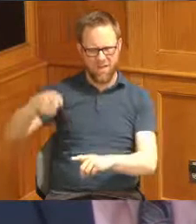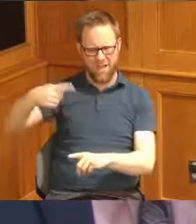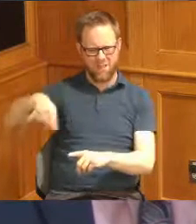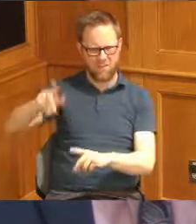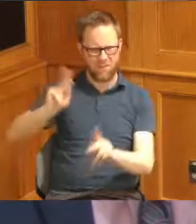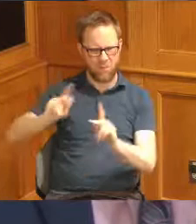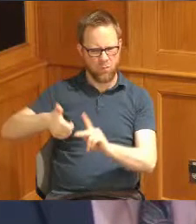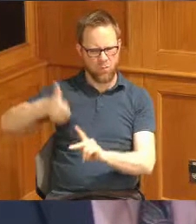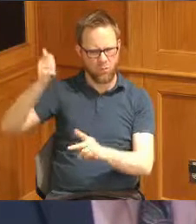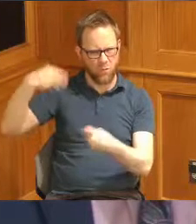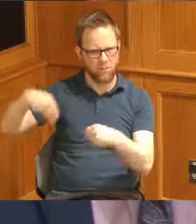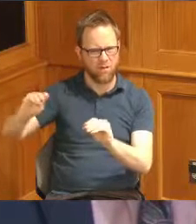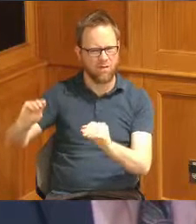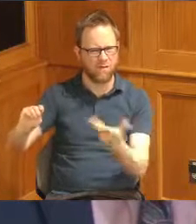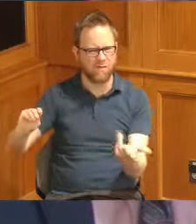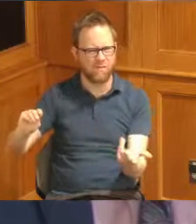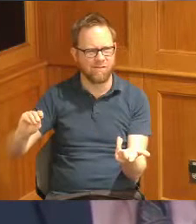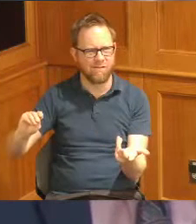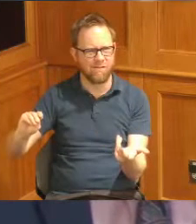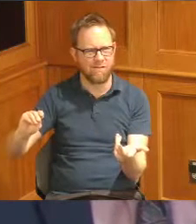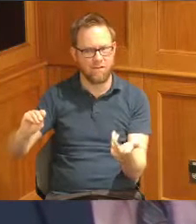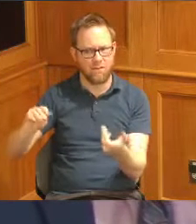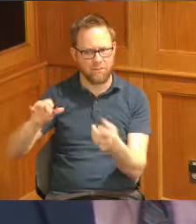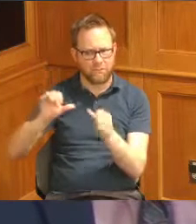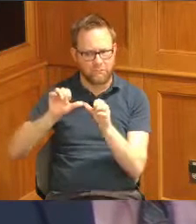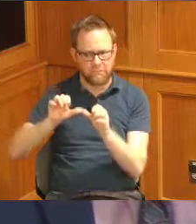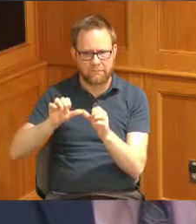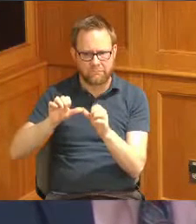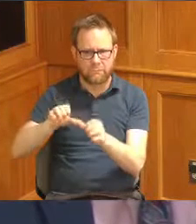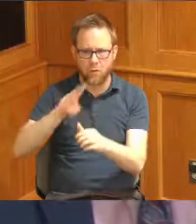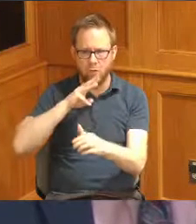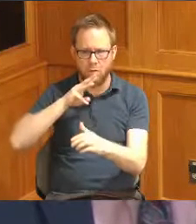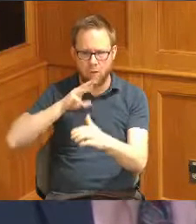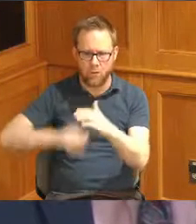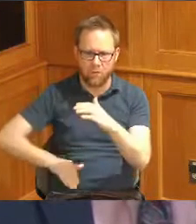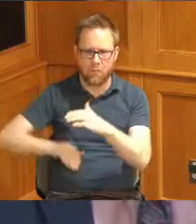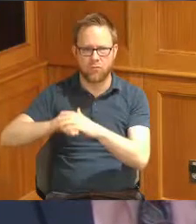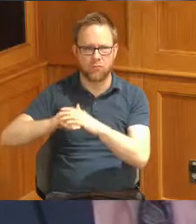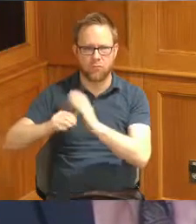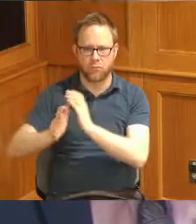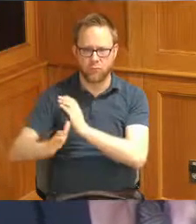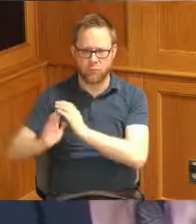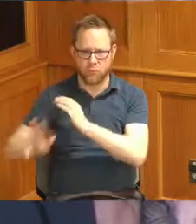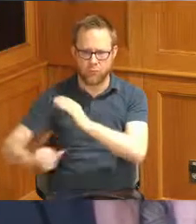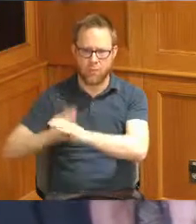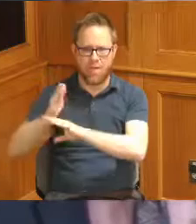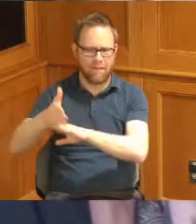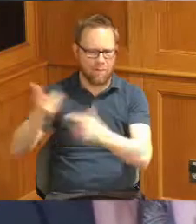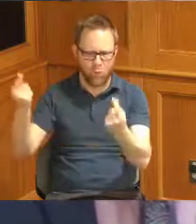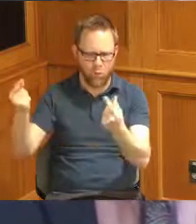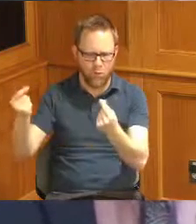other properties that have chronic backup issues what is the recourse there I'm going to bring up